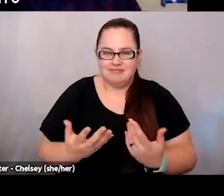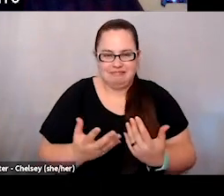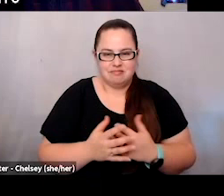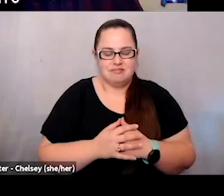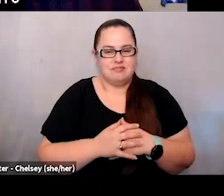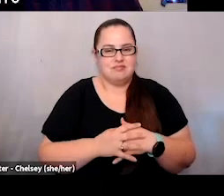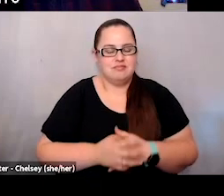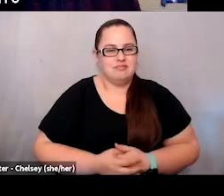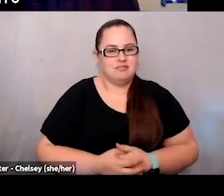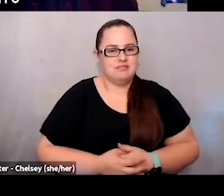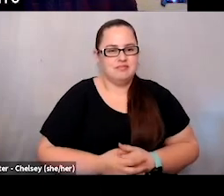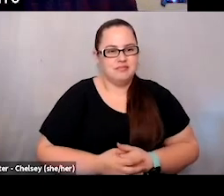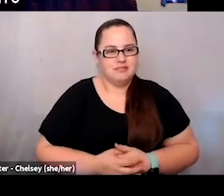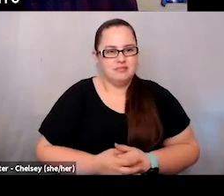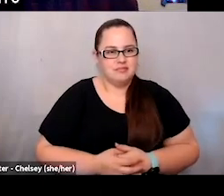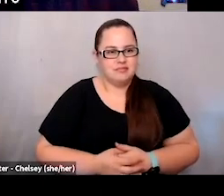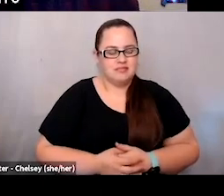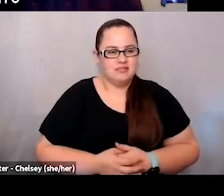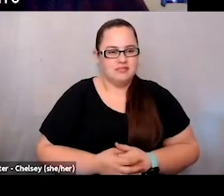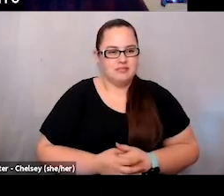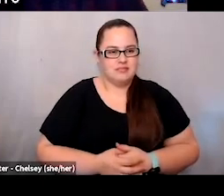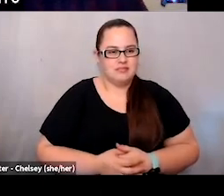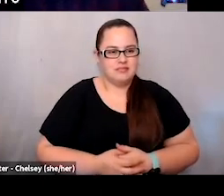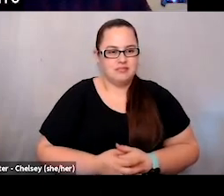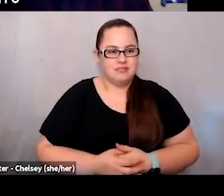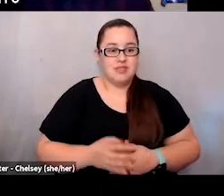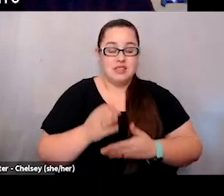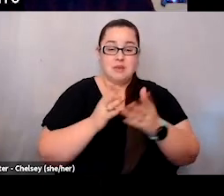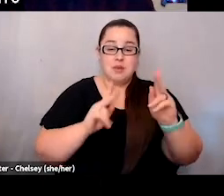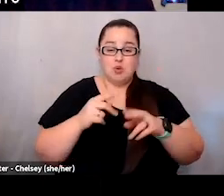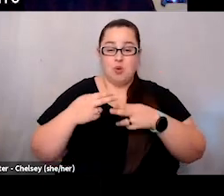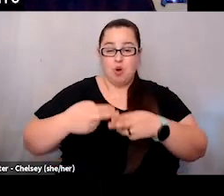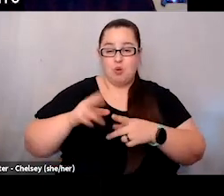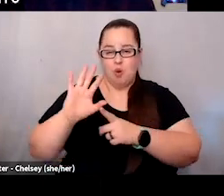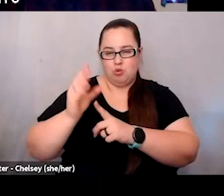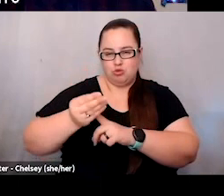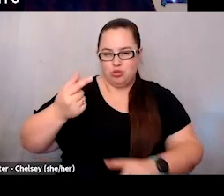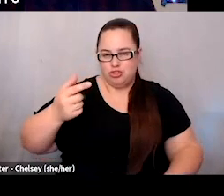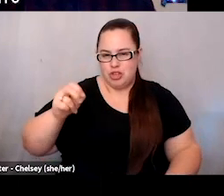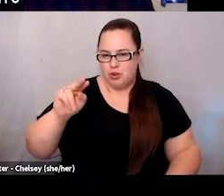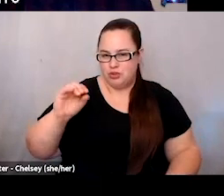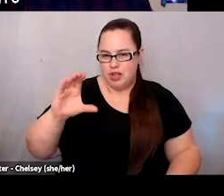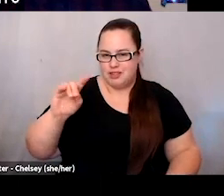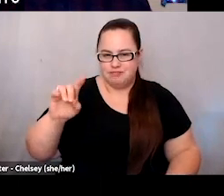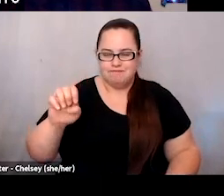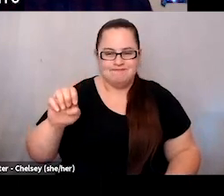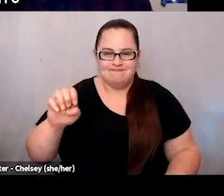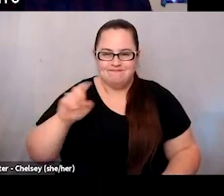turn this savage into some something that is more civilized. And it's basically, some